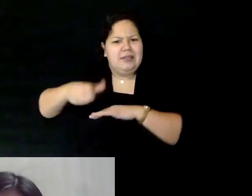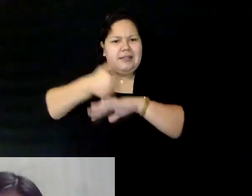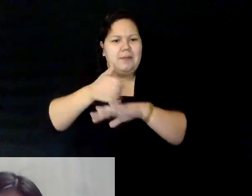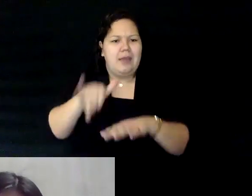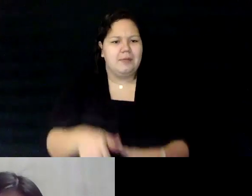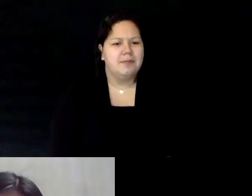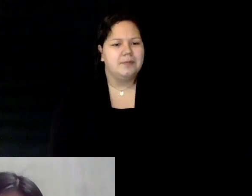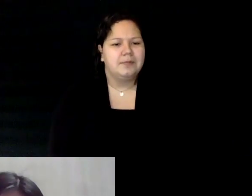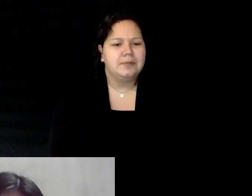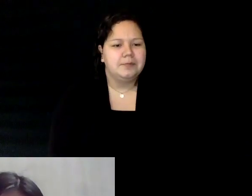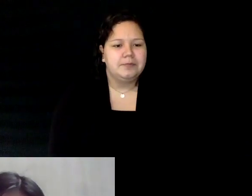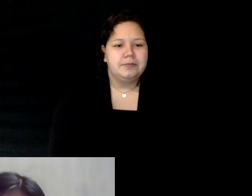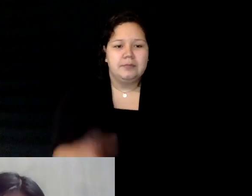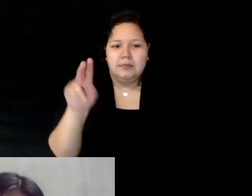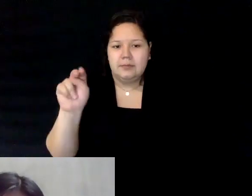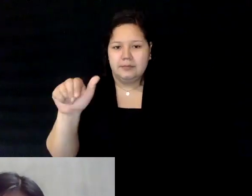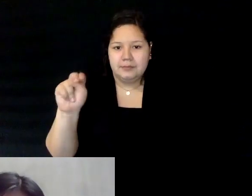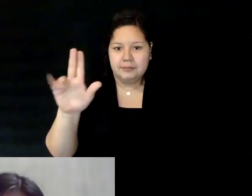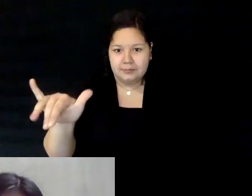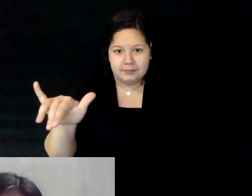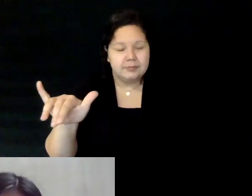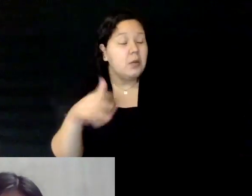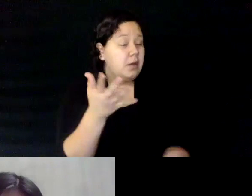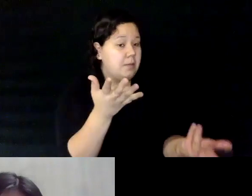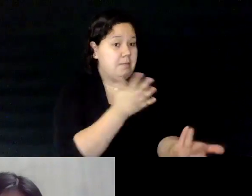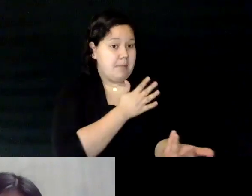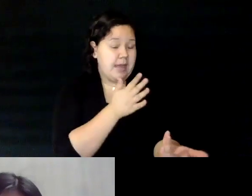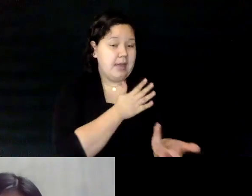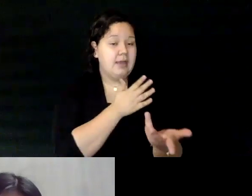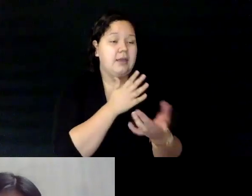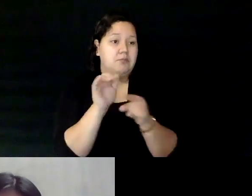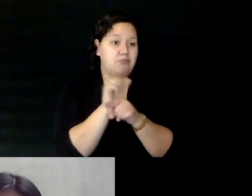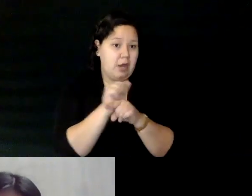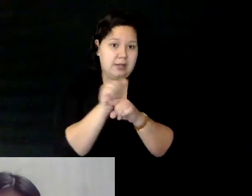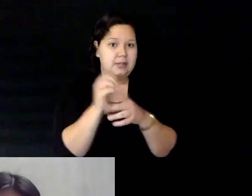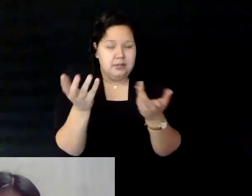A big part of my practice is, we are performers. Like we wanted this slick,